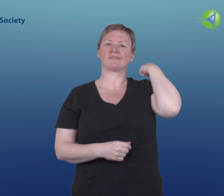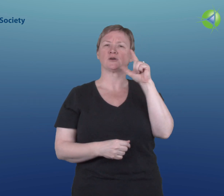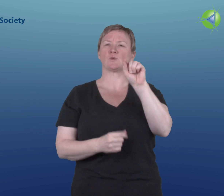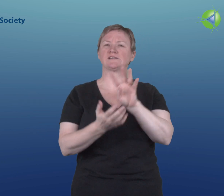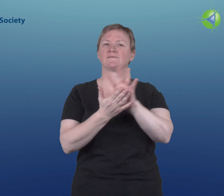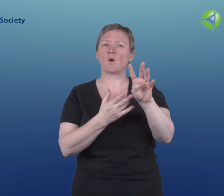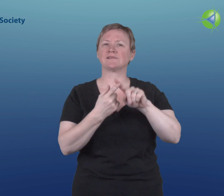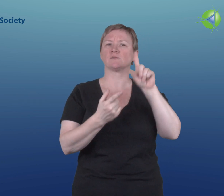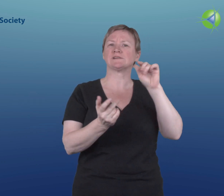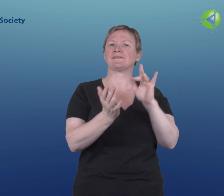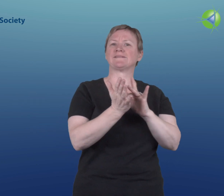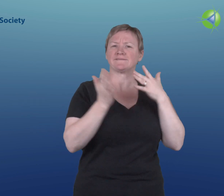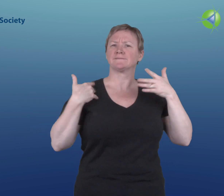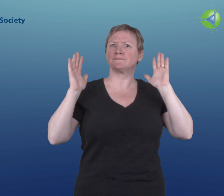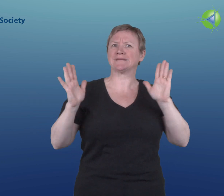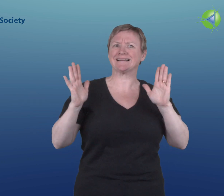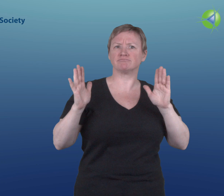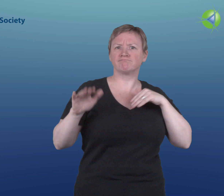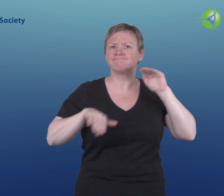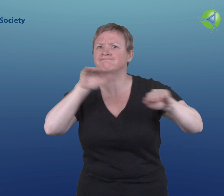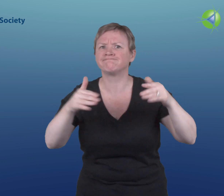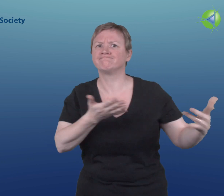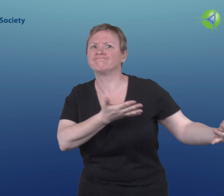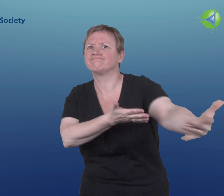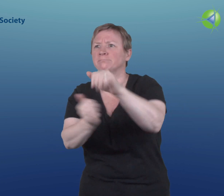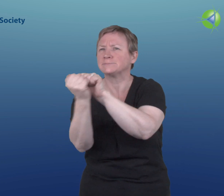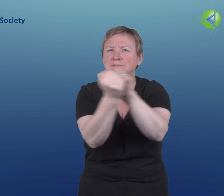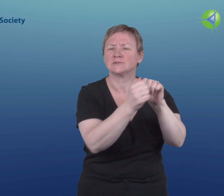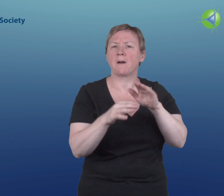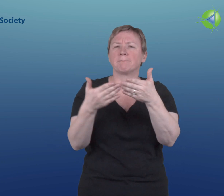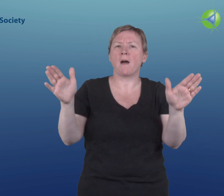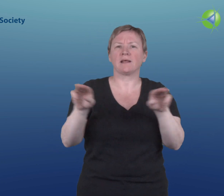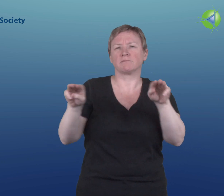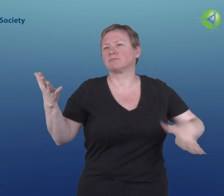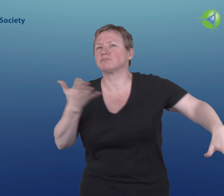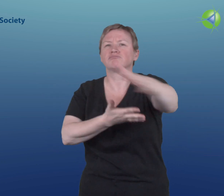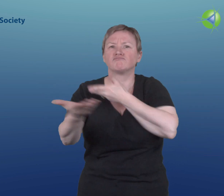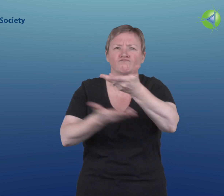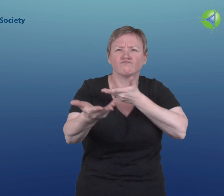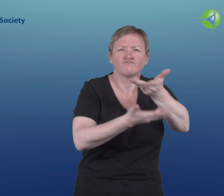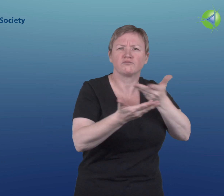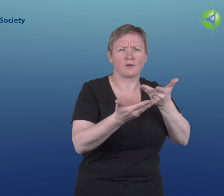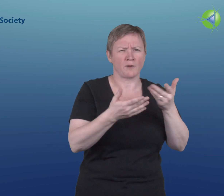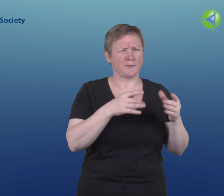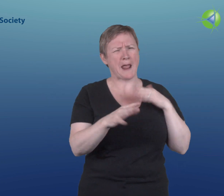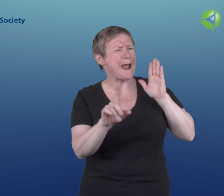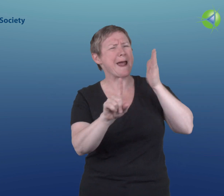In 2014 and 2015, we carried out a number of public consultations,